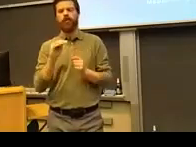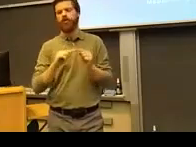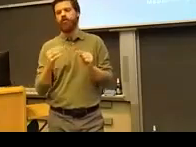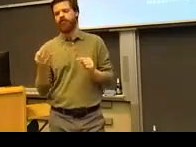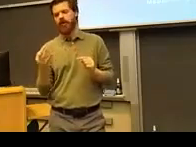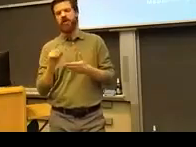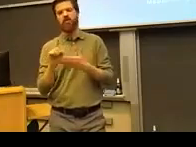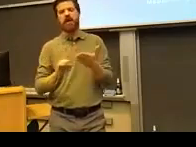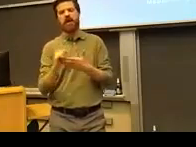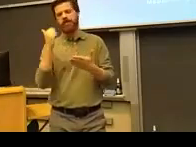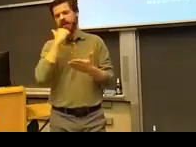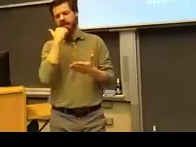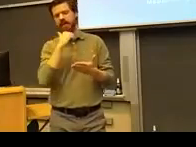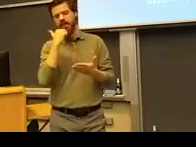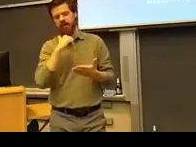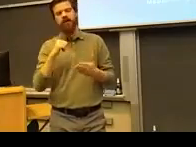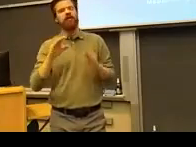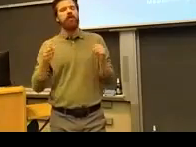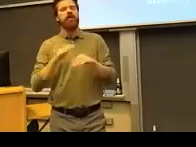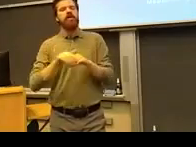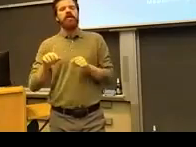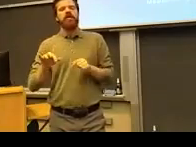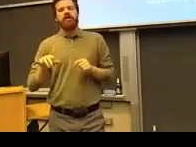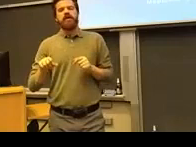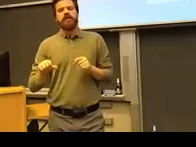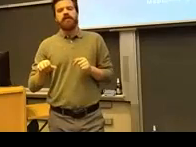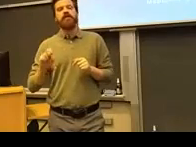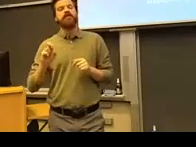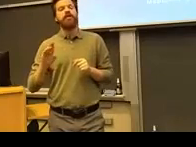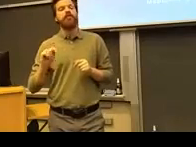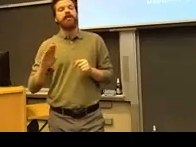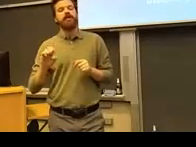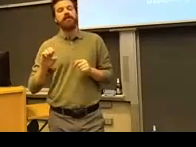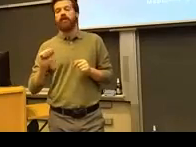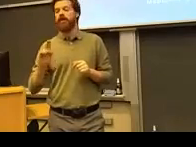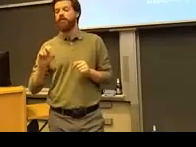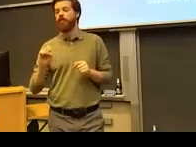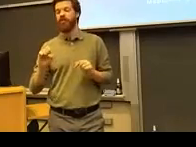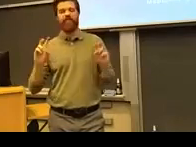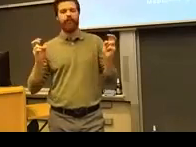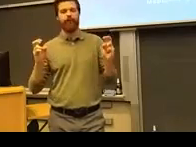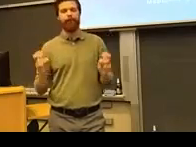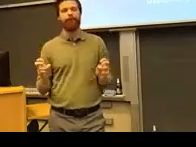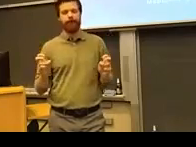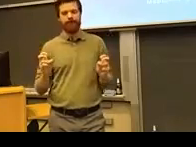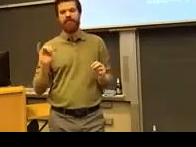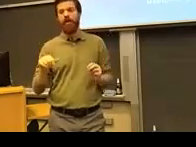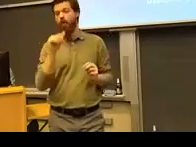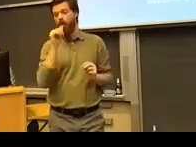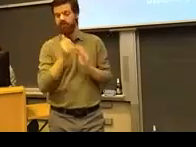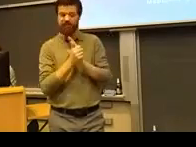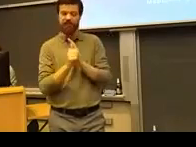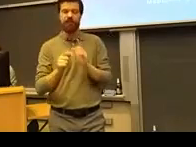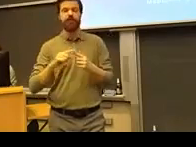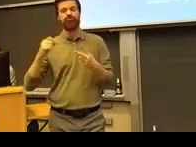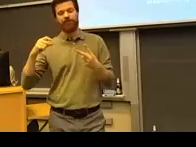hour a day focusing on um substance abuse themes um so that could be coping skills triggers uh we